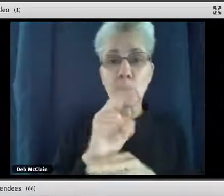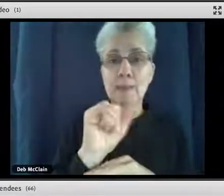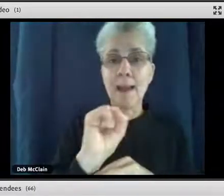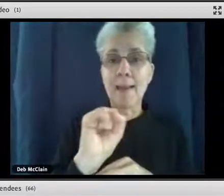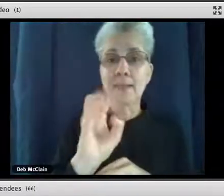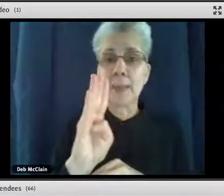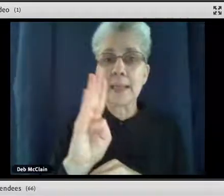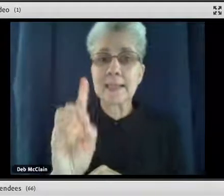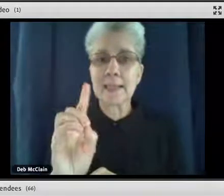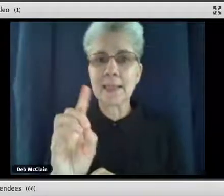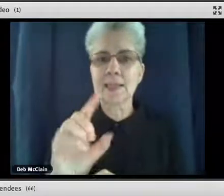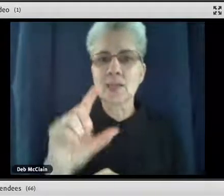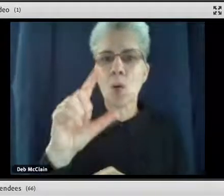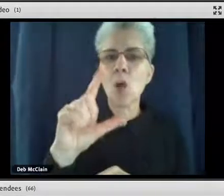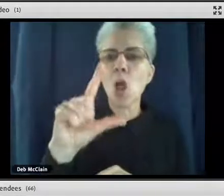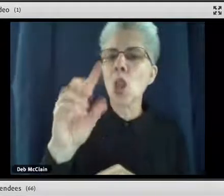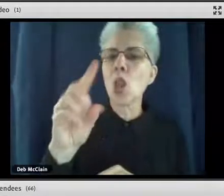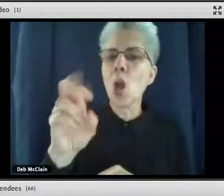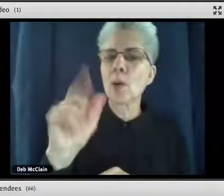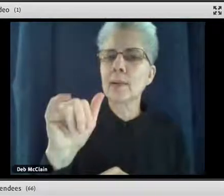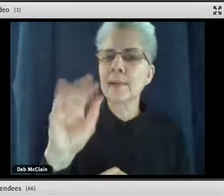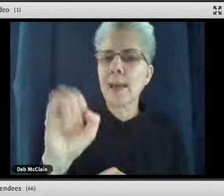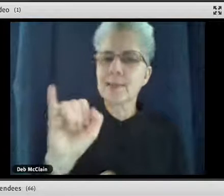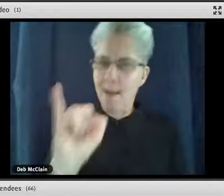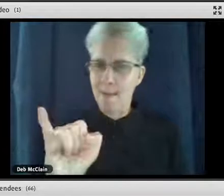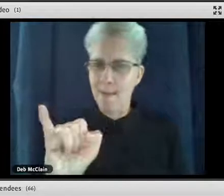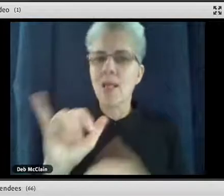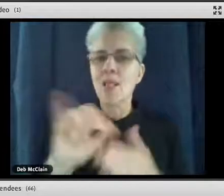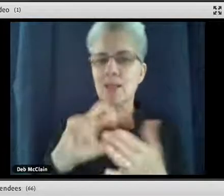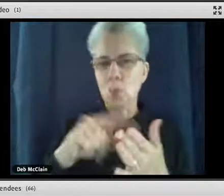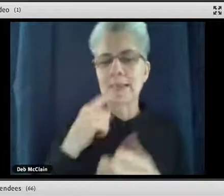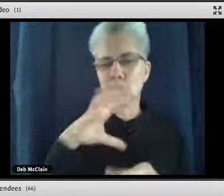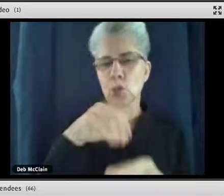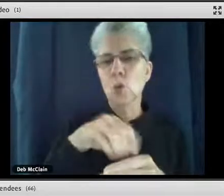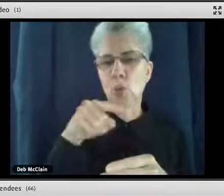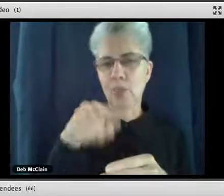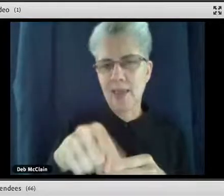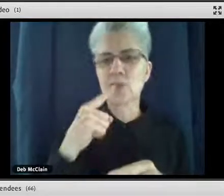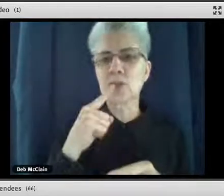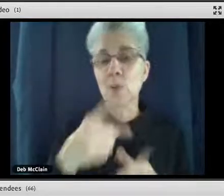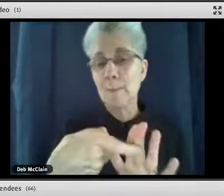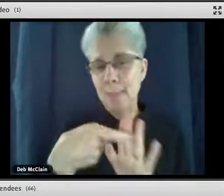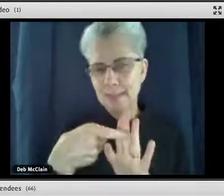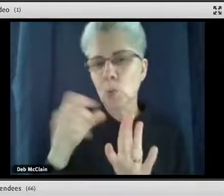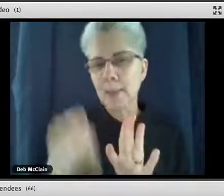if we're using ISBD punctuation. So lowercase "i" Is what we need to include here.